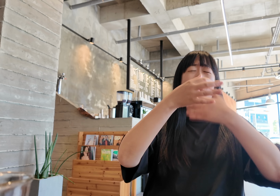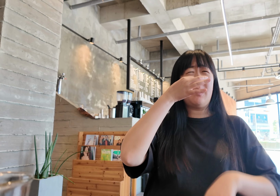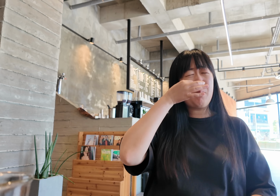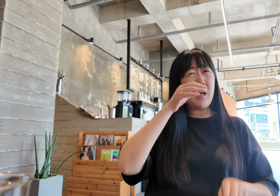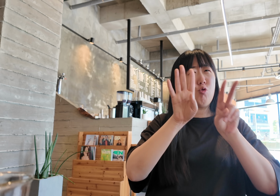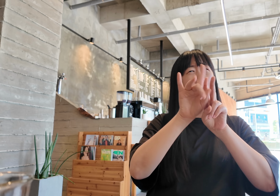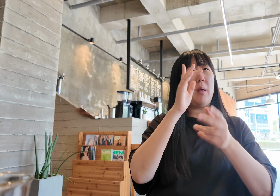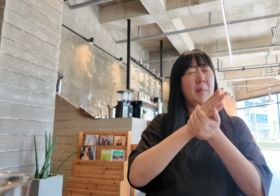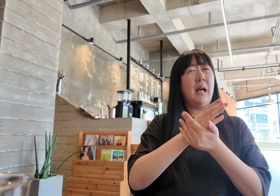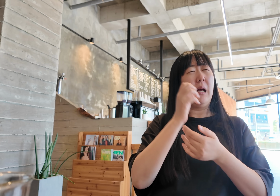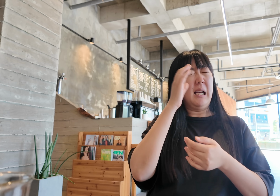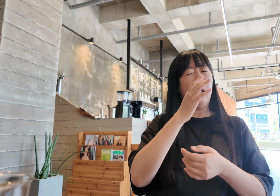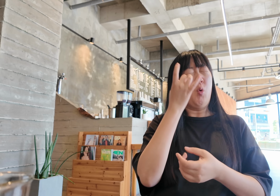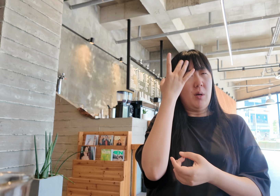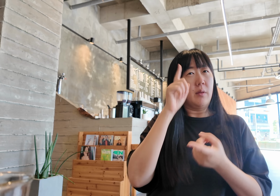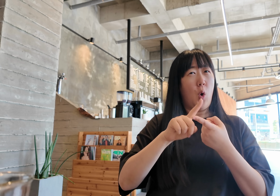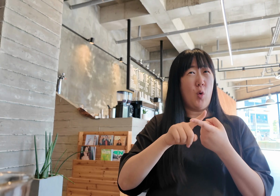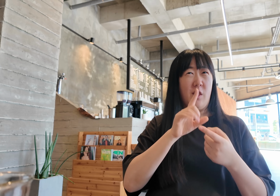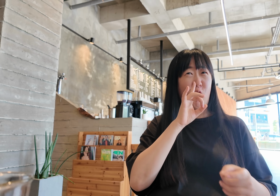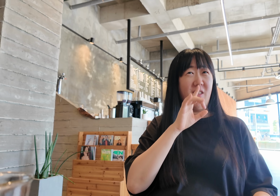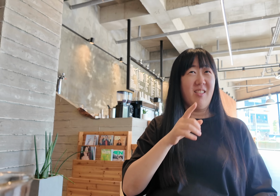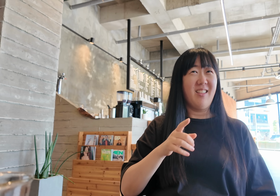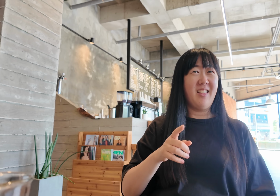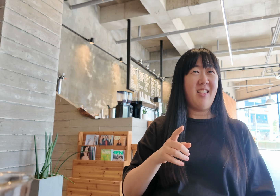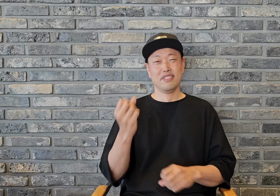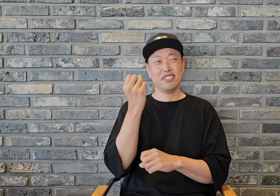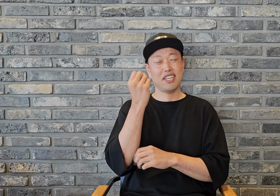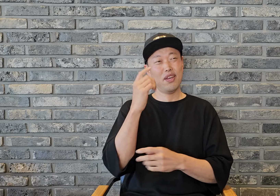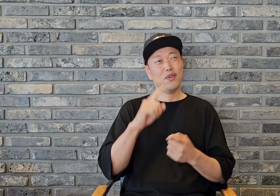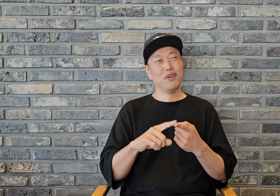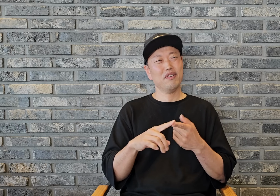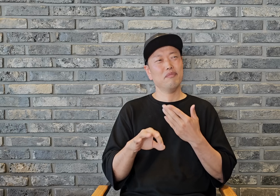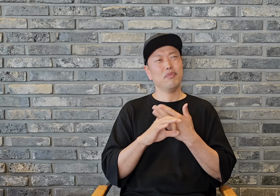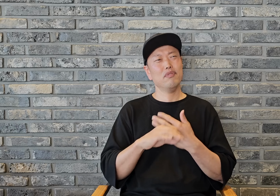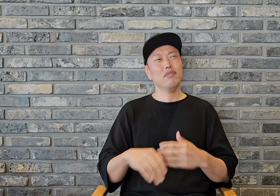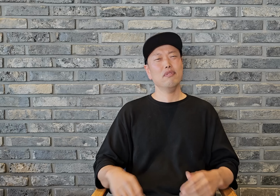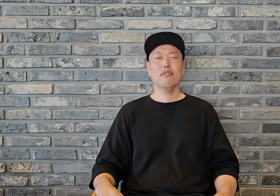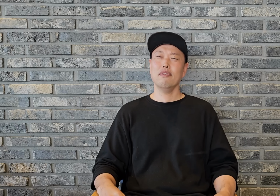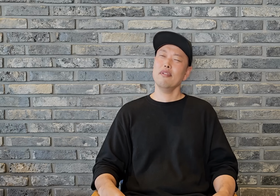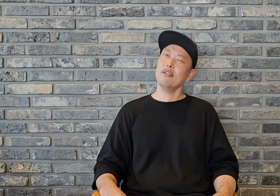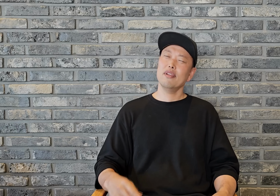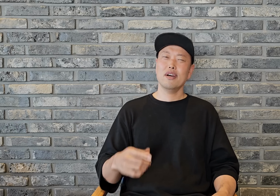You're streaming at 2x speed, but don't you plan on streaming at the original speed? If you do it as is...